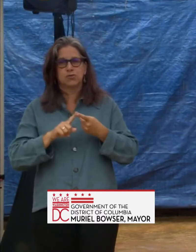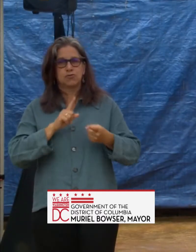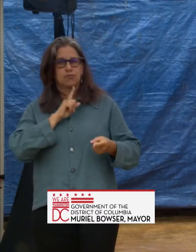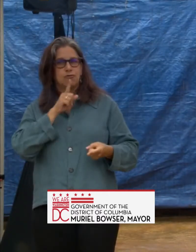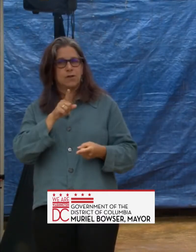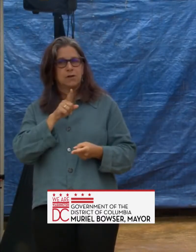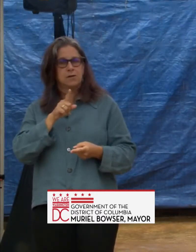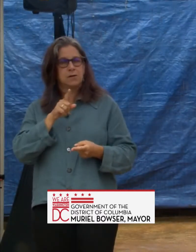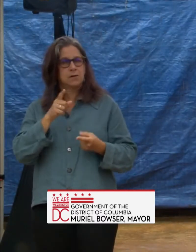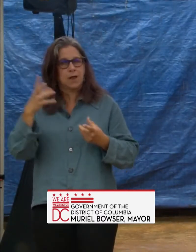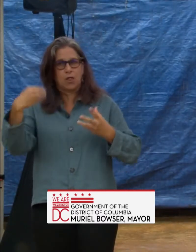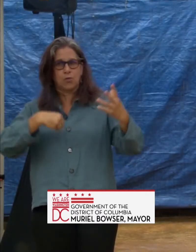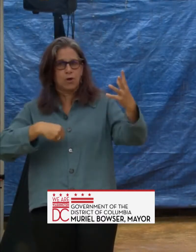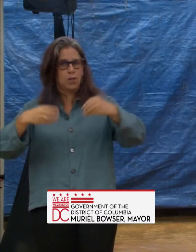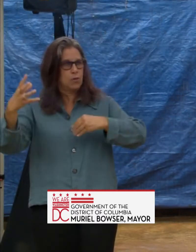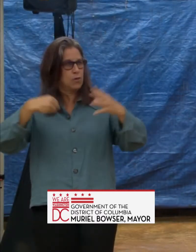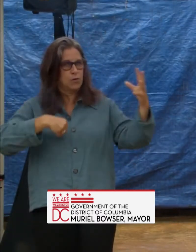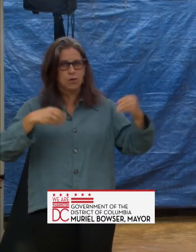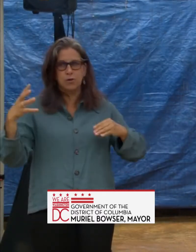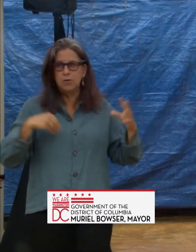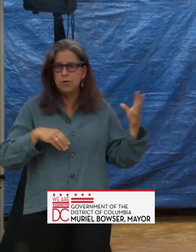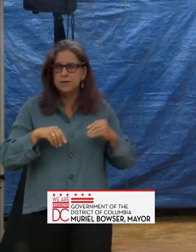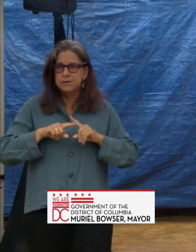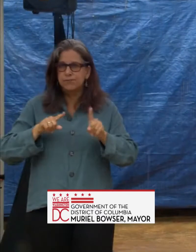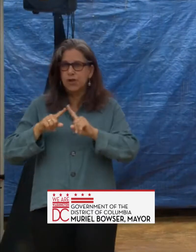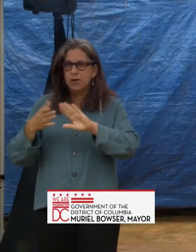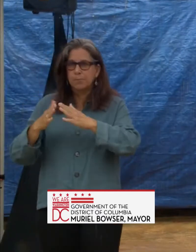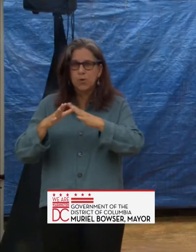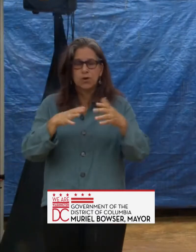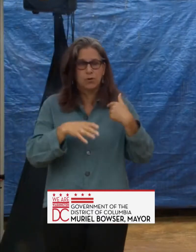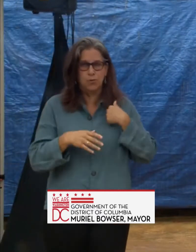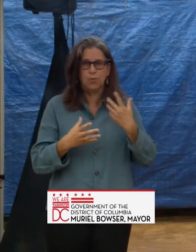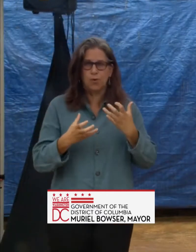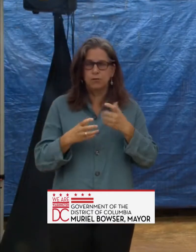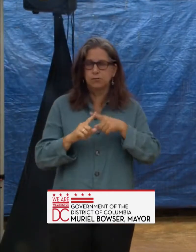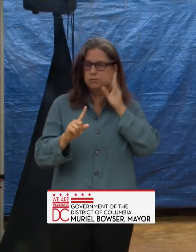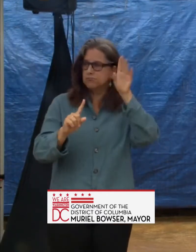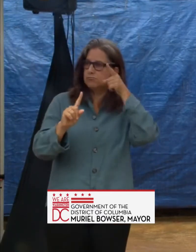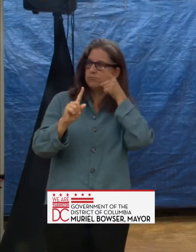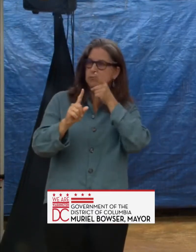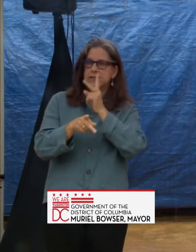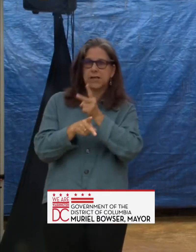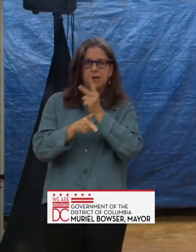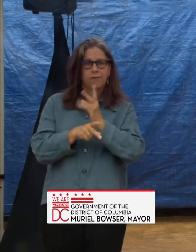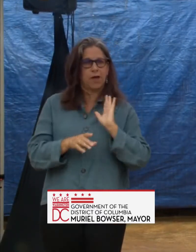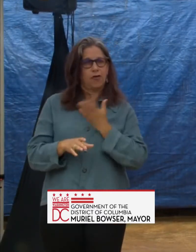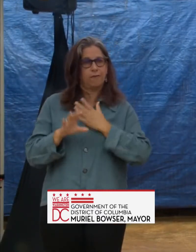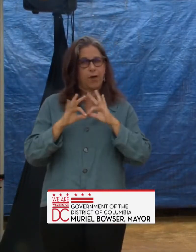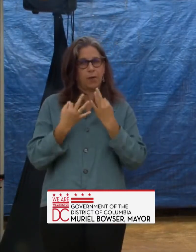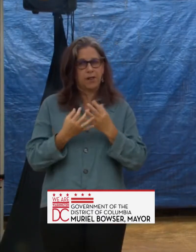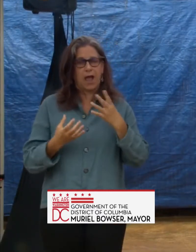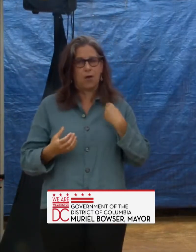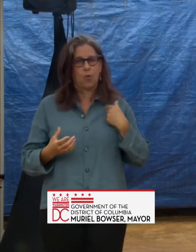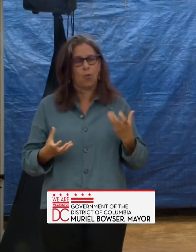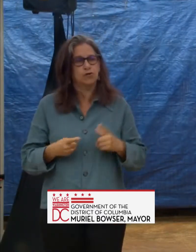ARE GOING TO TAKE CARE OF OUR FAMILIES. WE'RE GOING TO DO RIGHT BY THEM. IT'S GOING TO BE PART OF THE COMMUNITY. AND IT'S GOING TO BE HERE AND WE'RE GOING TO BE GOOD NEIGHBORS